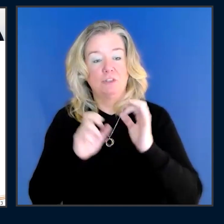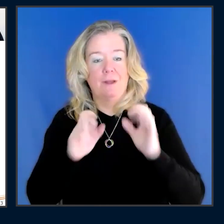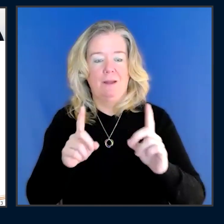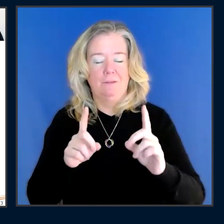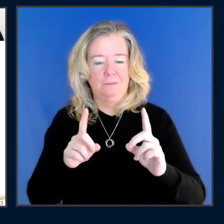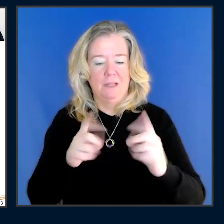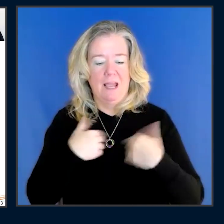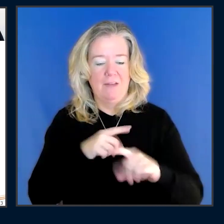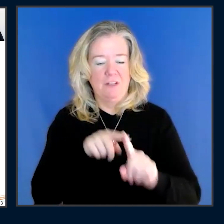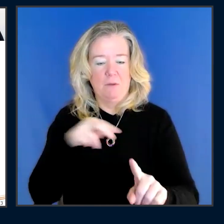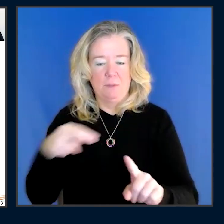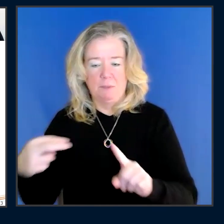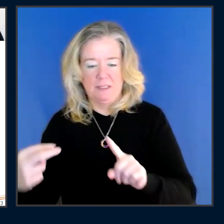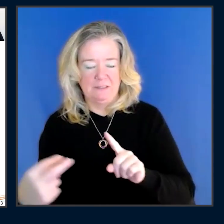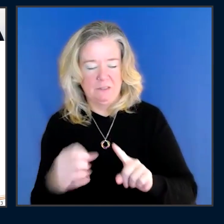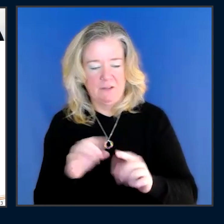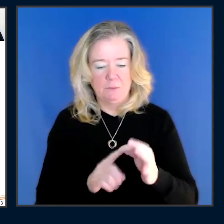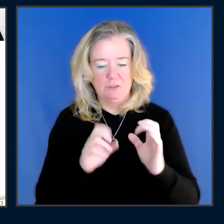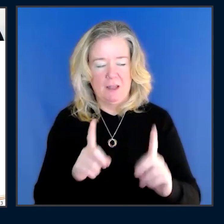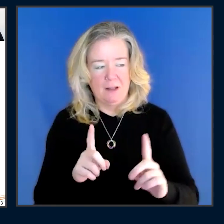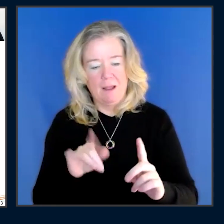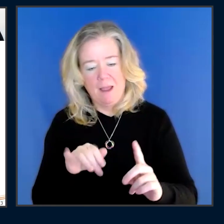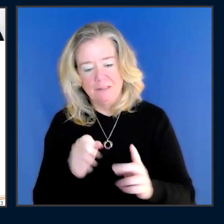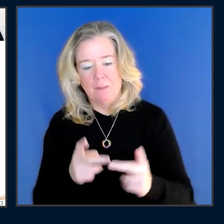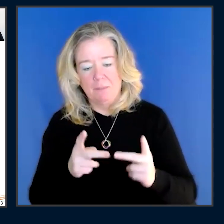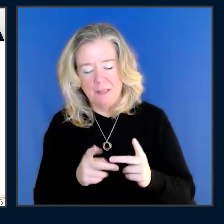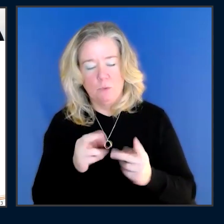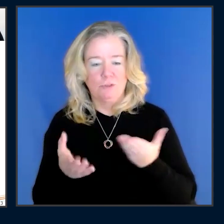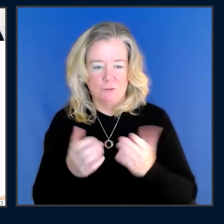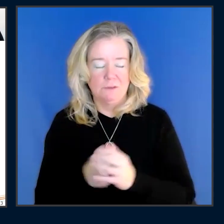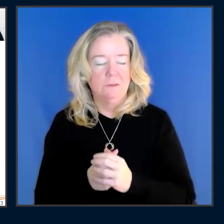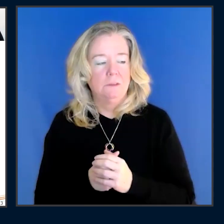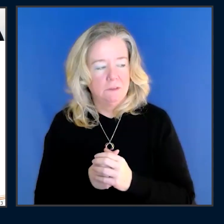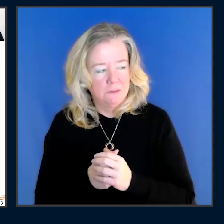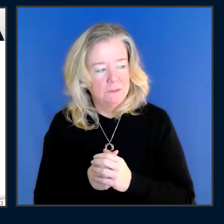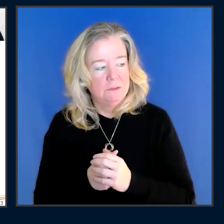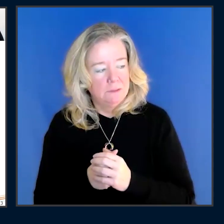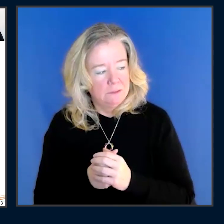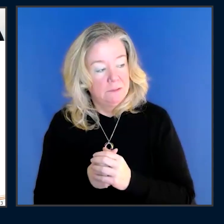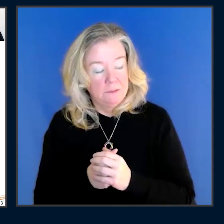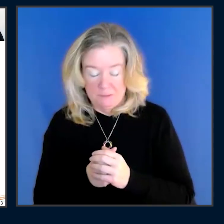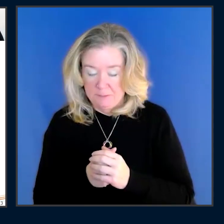around special education as a place or as a service.